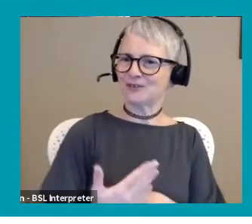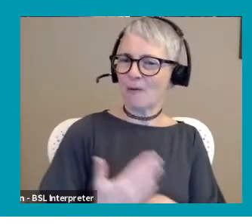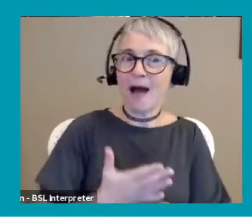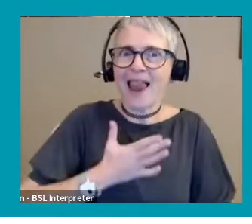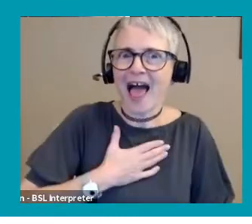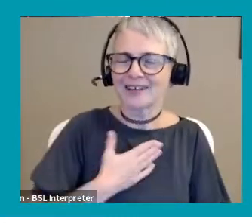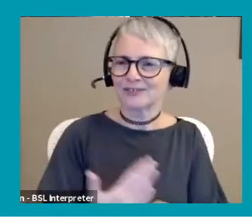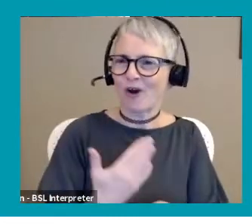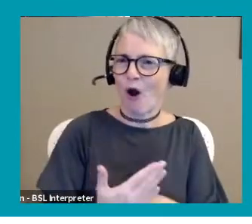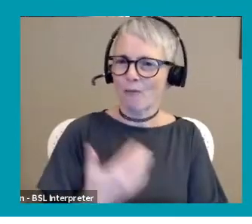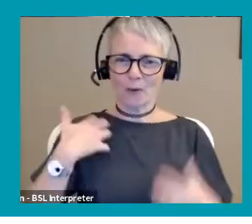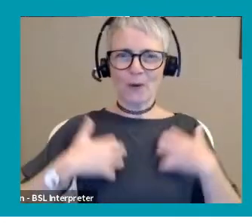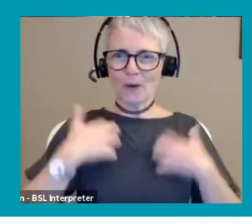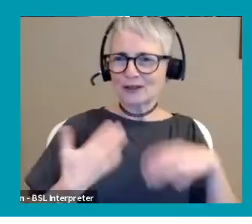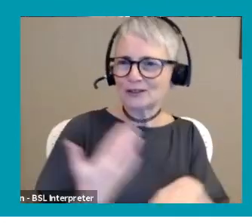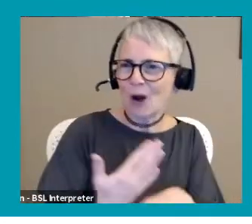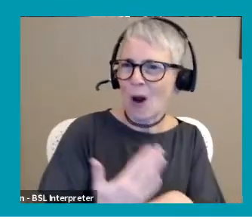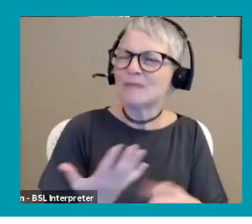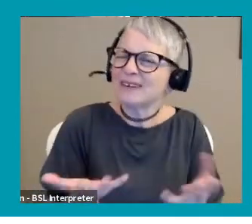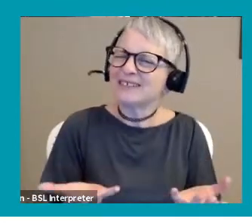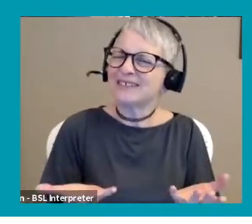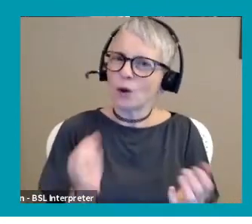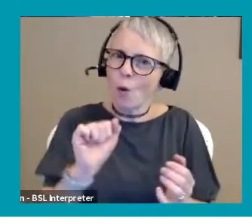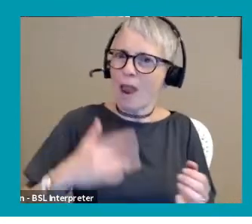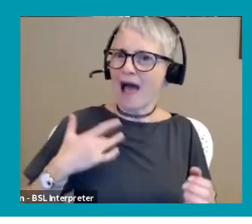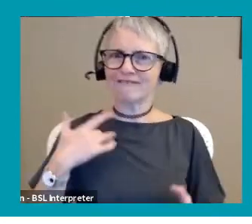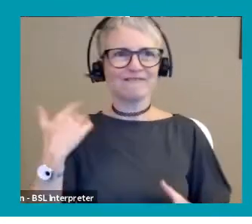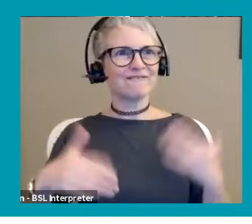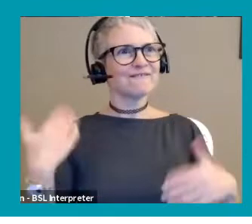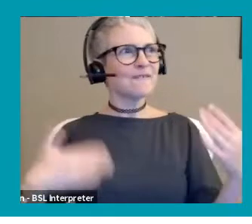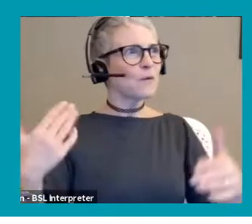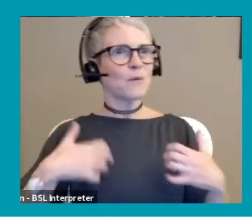aligned to your strengths and skills and that's meaningful and purposeful